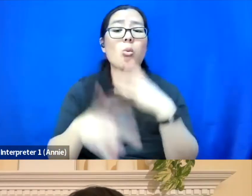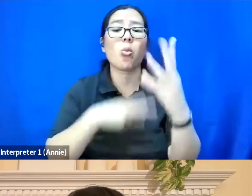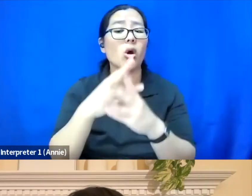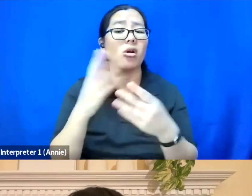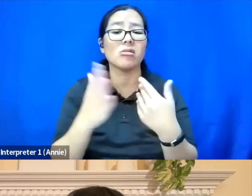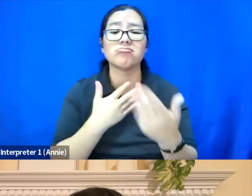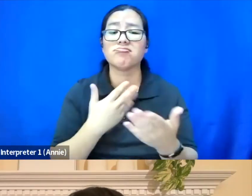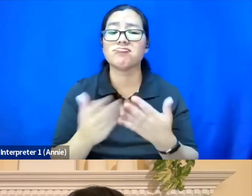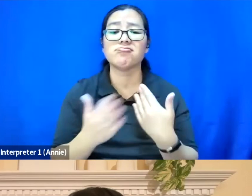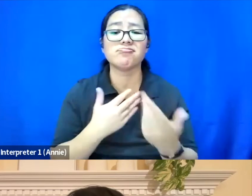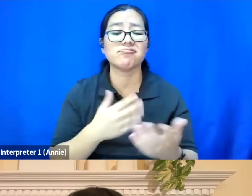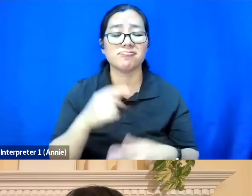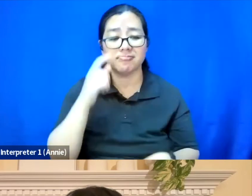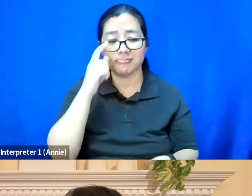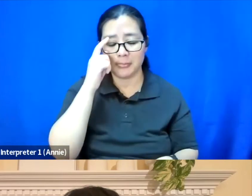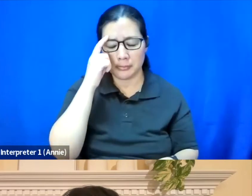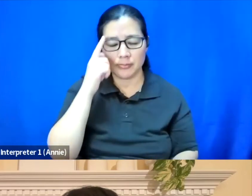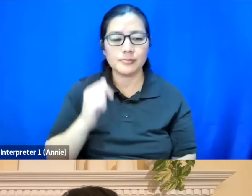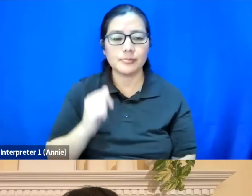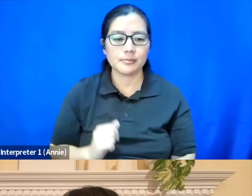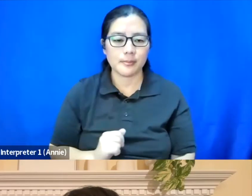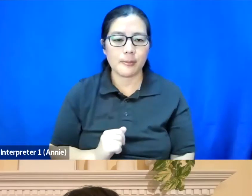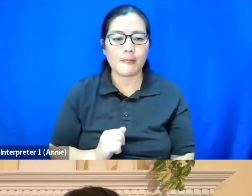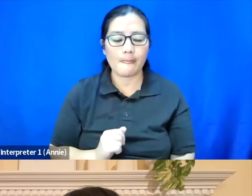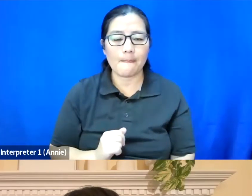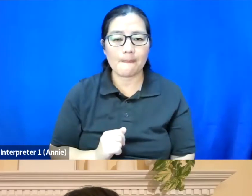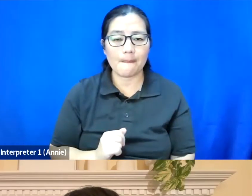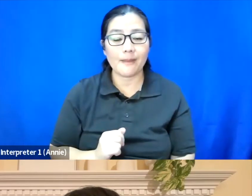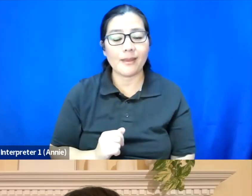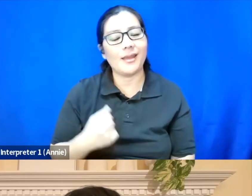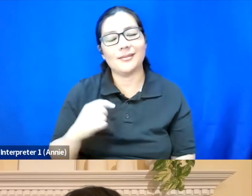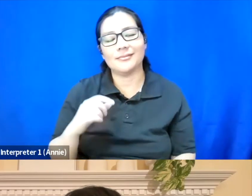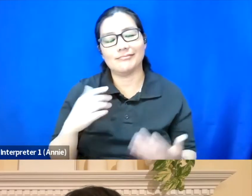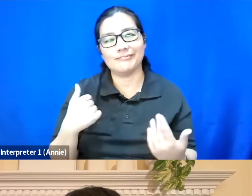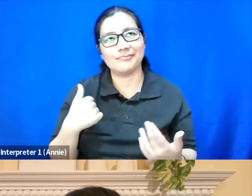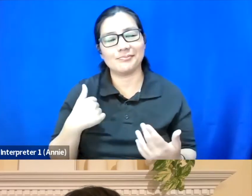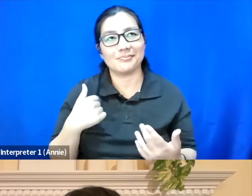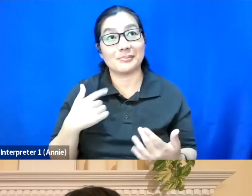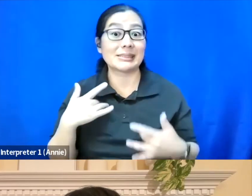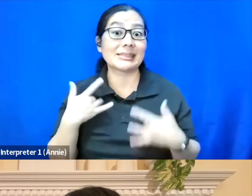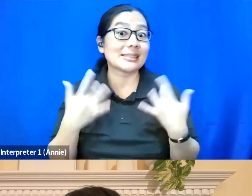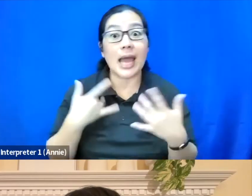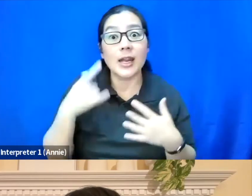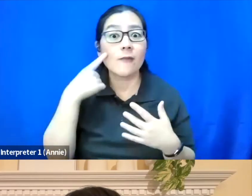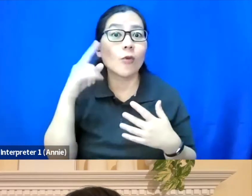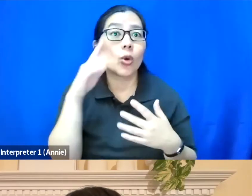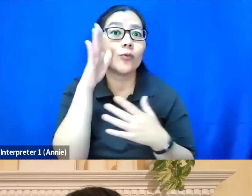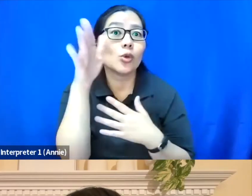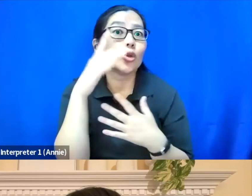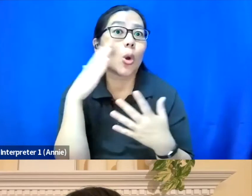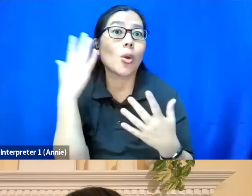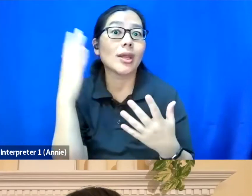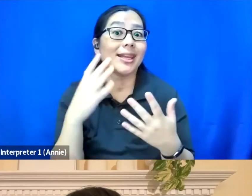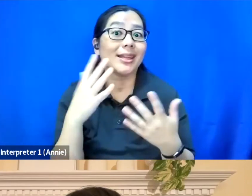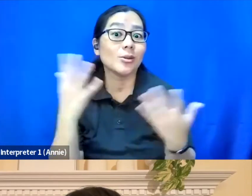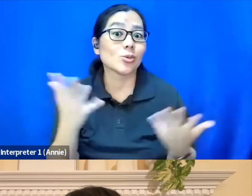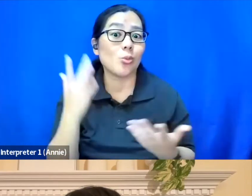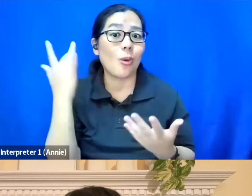And five people are going to win each of -- well, fifteen total books from our panelists today. So -- whoo-hoo!